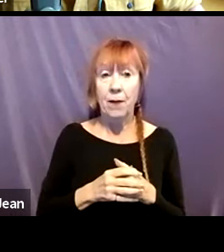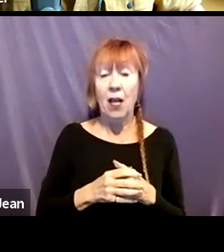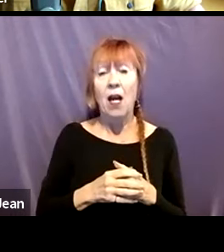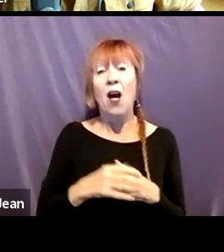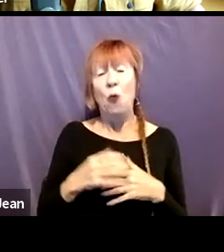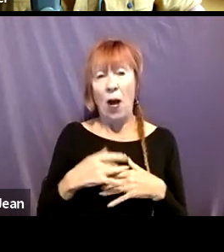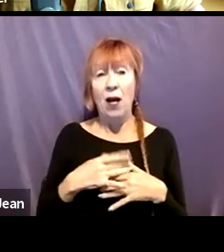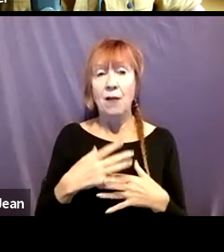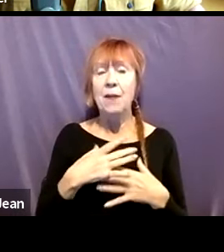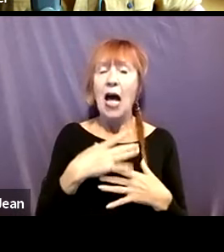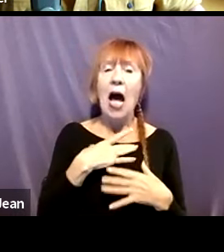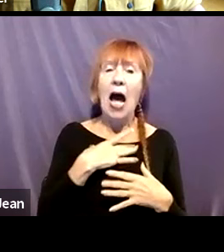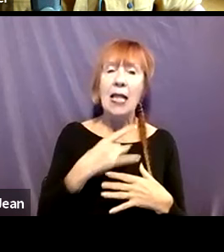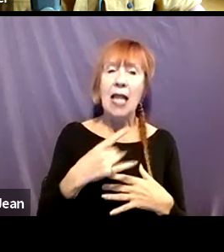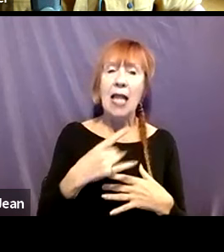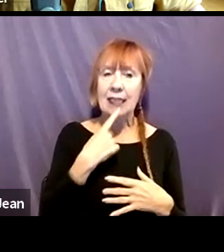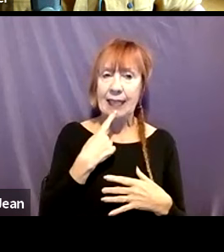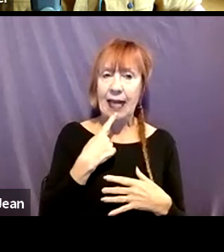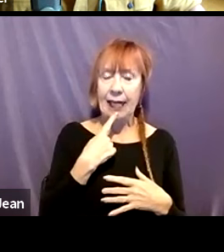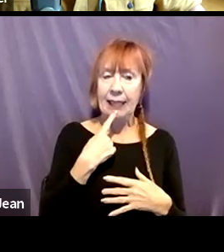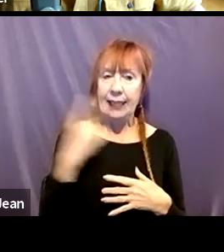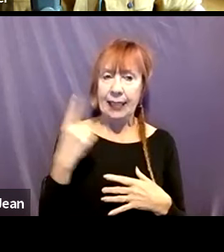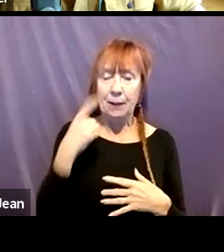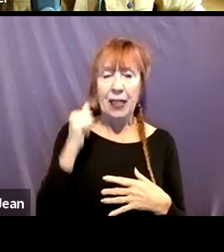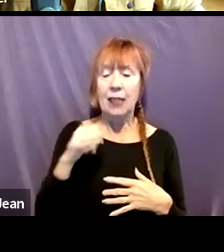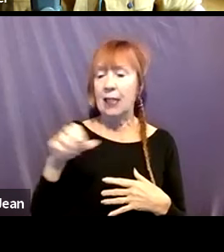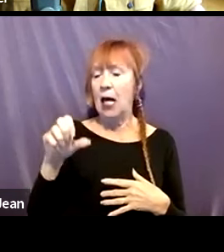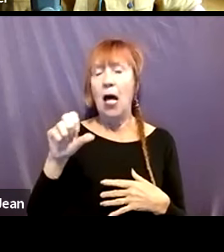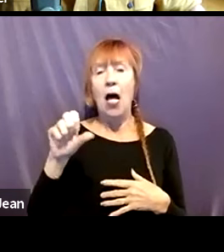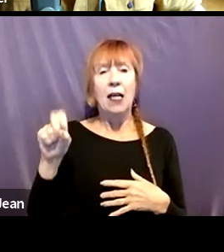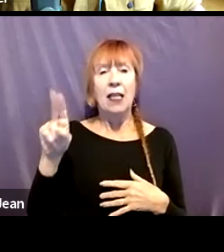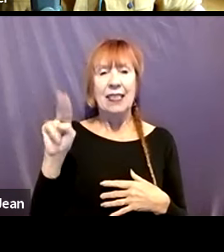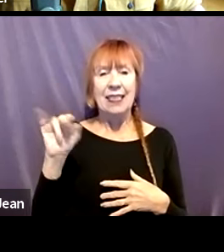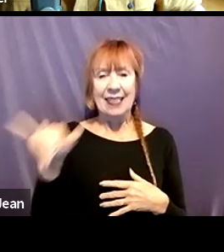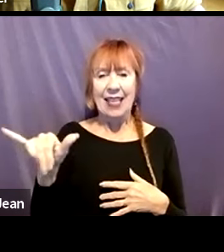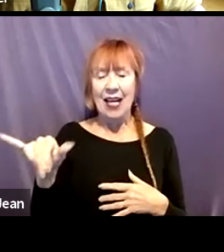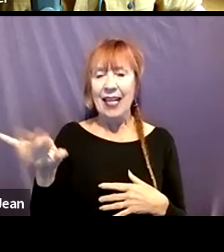'cause Sonny brought up general meetings, and one of the mistakes that I made,